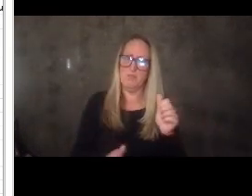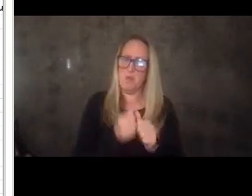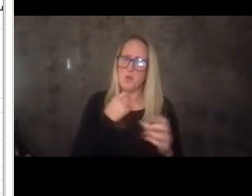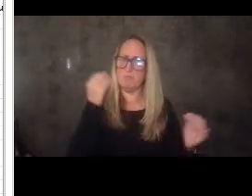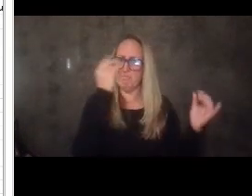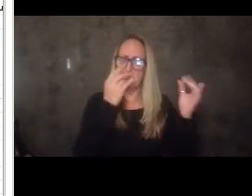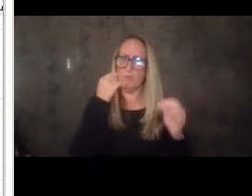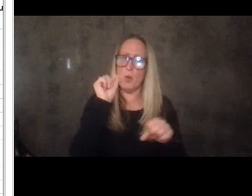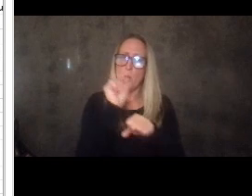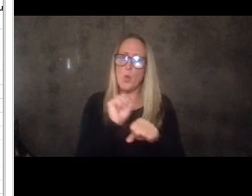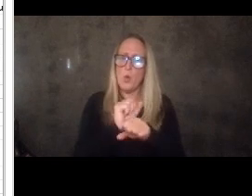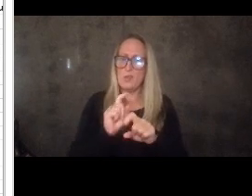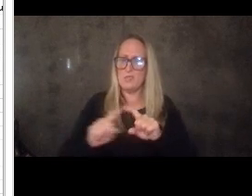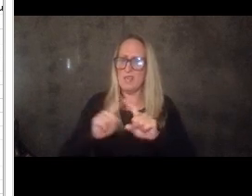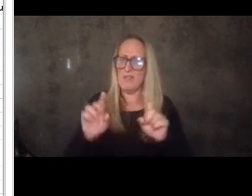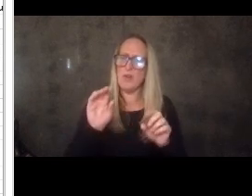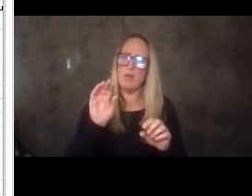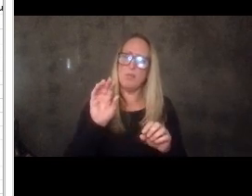consider when working in different office products for accessibility.